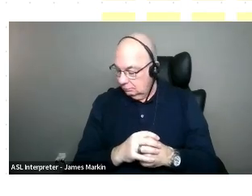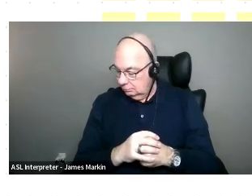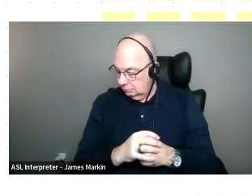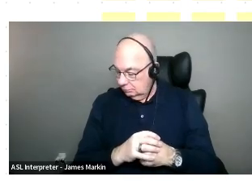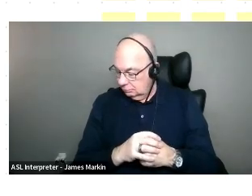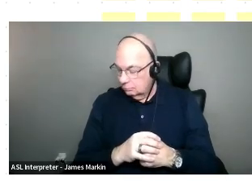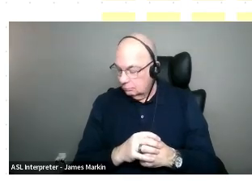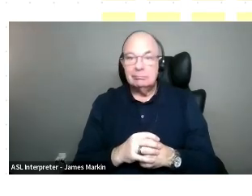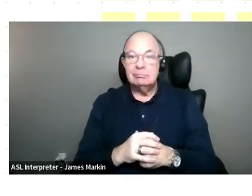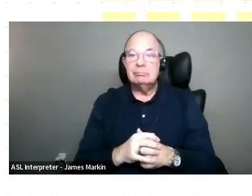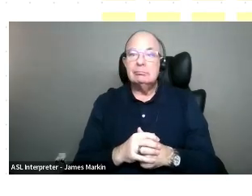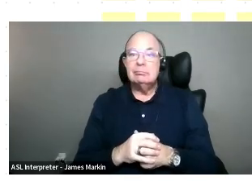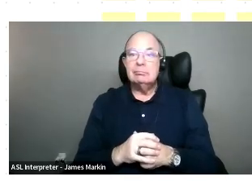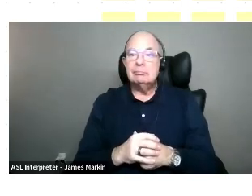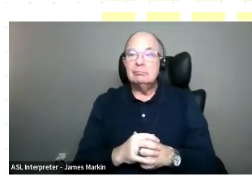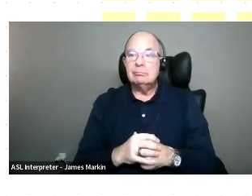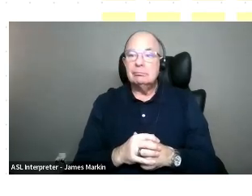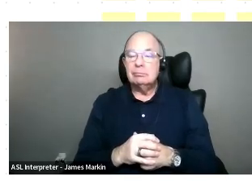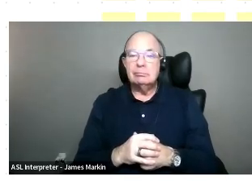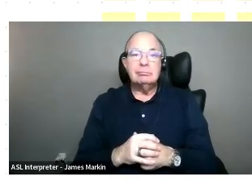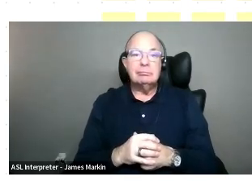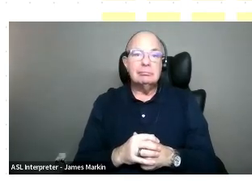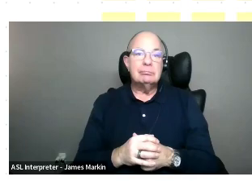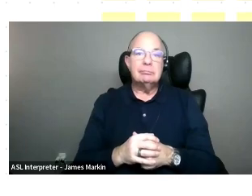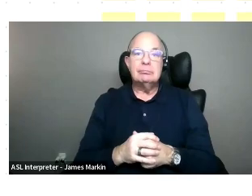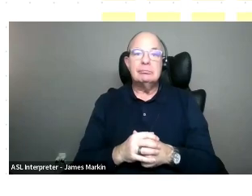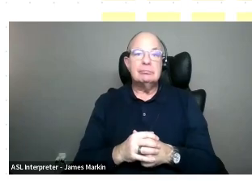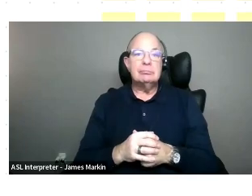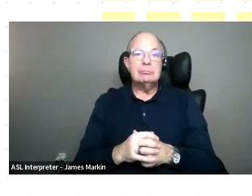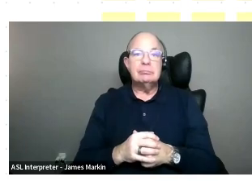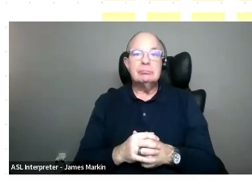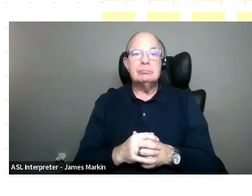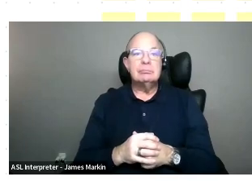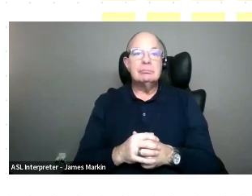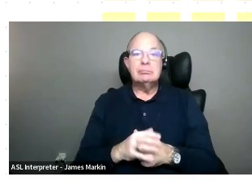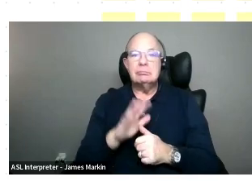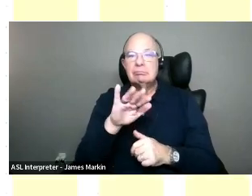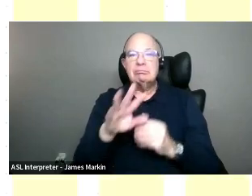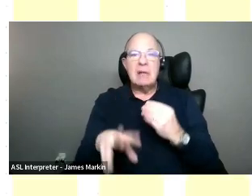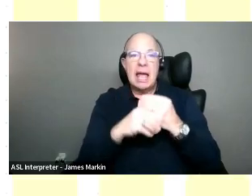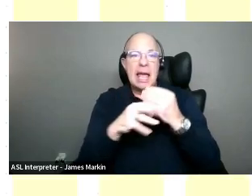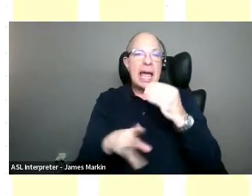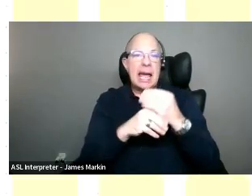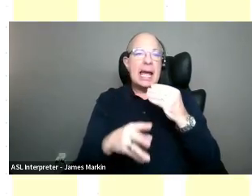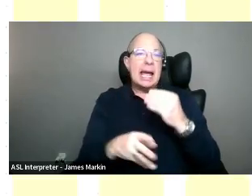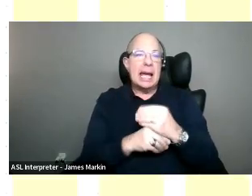Melissa Wong (she/her), SPT: Shelter supports, transit, safe cycling infrastructure, Libraries…